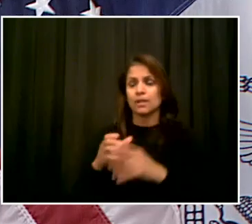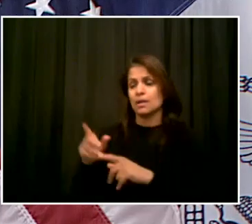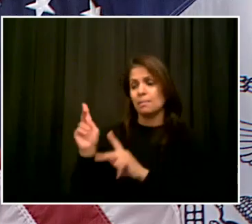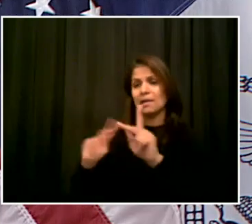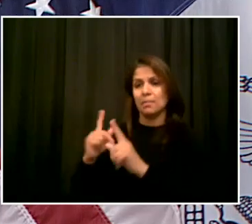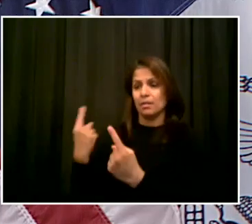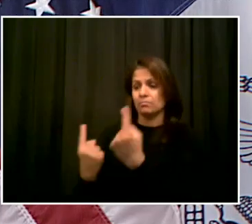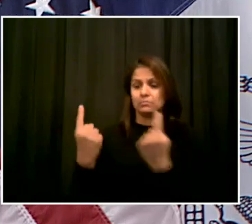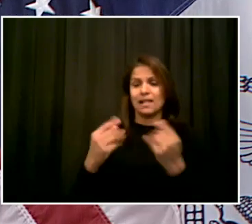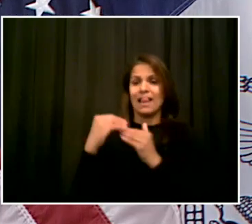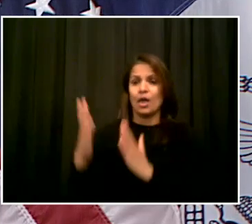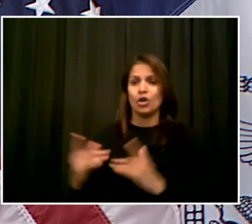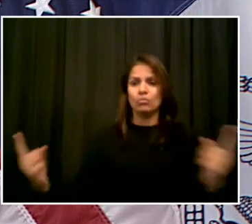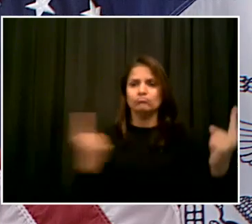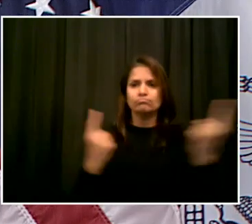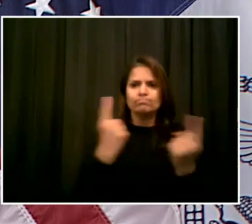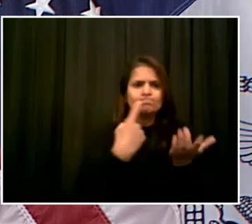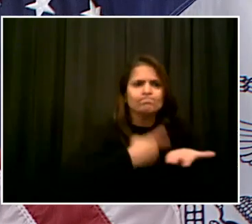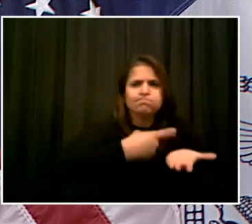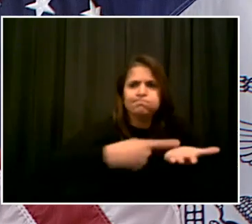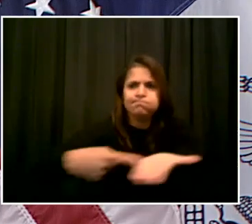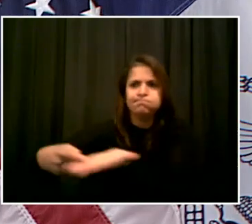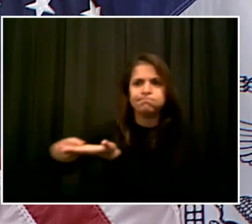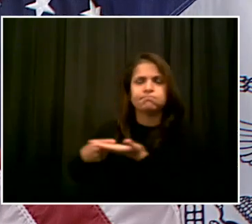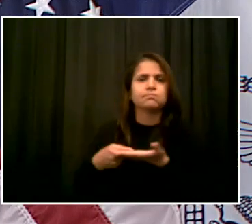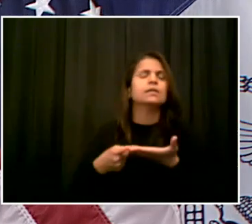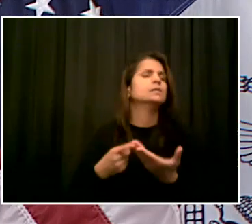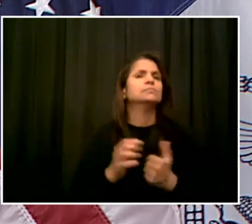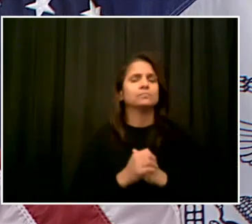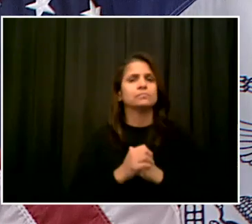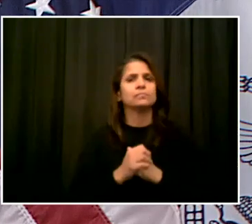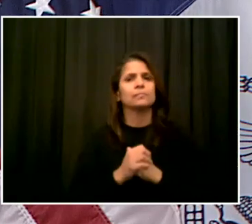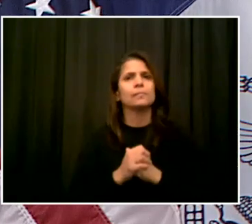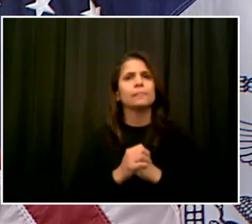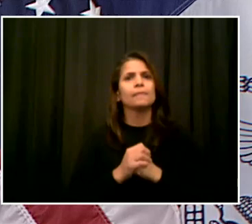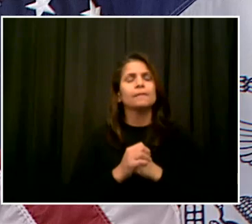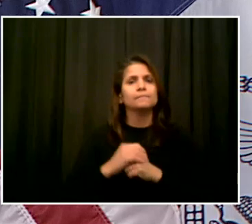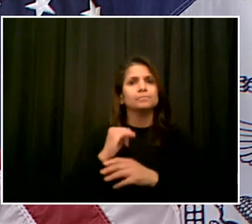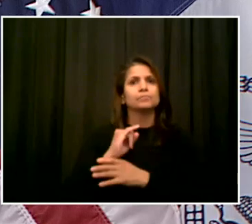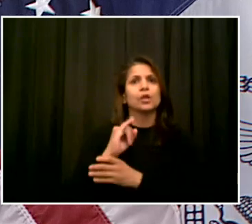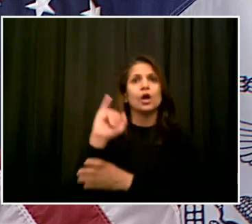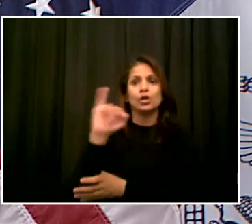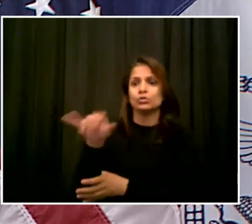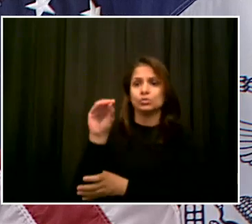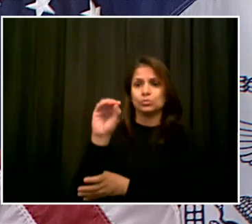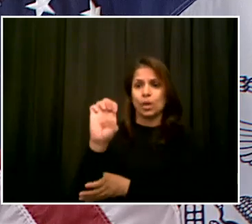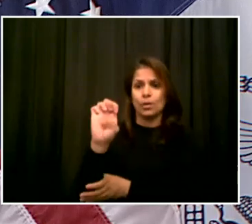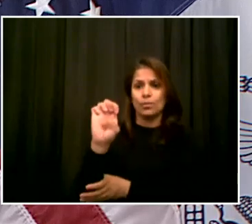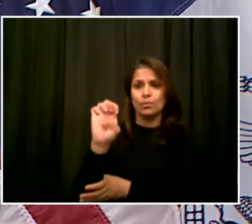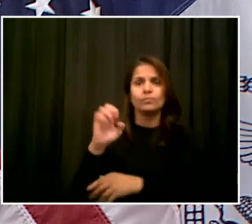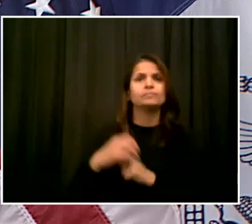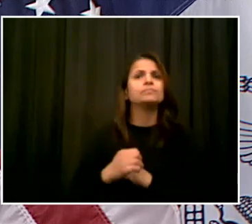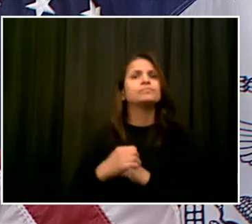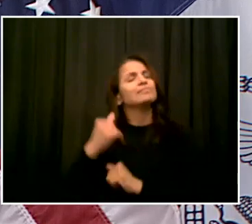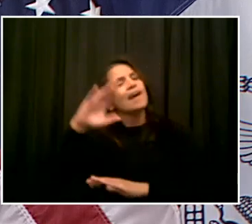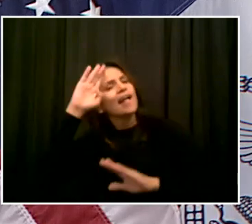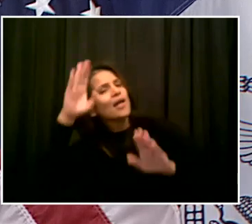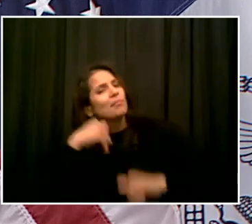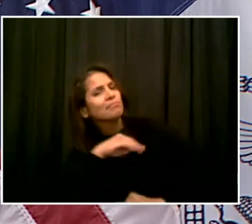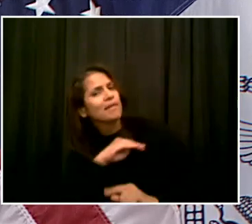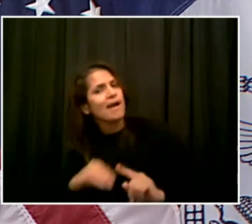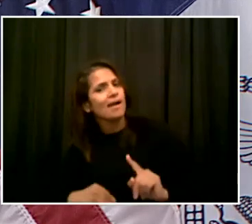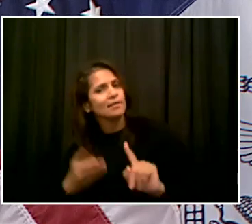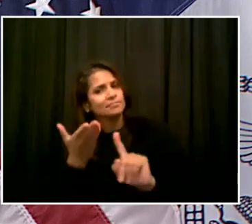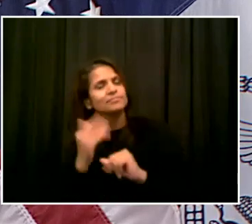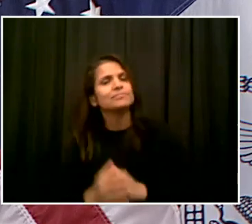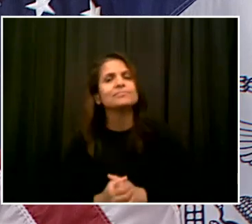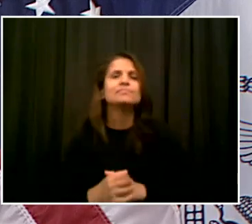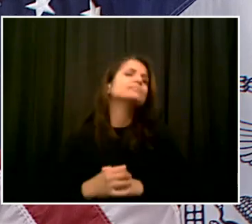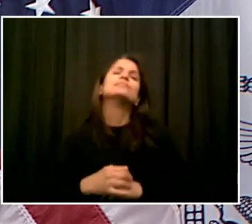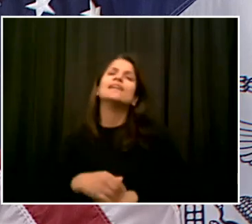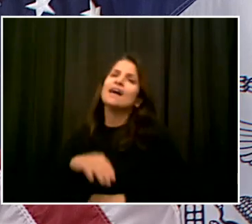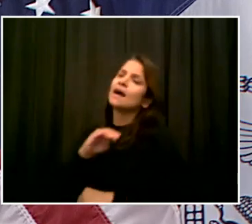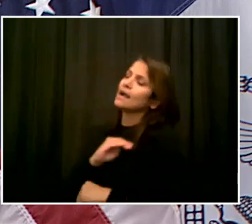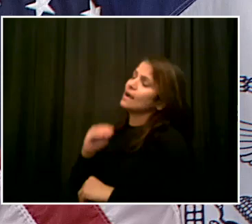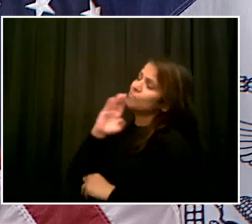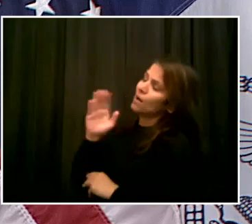THEIR OWN CITY.